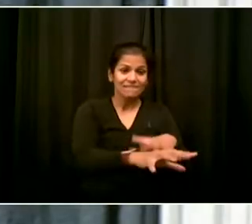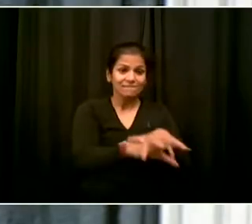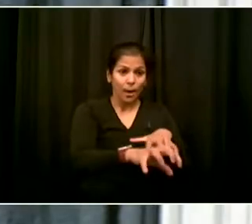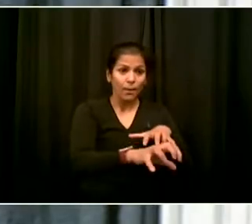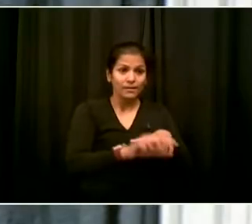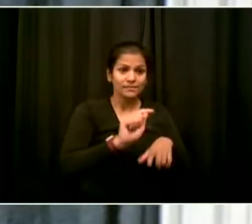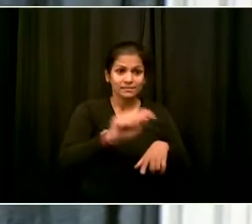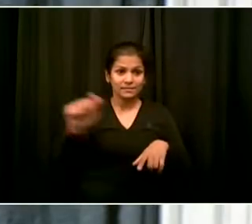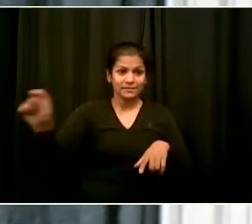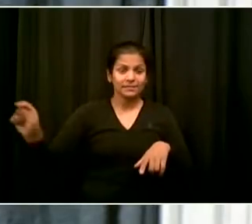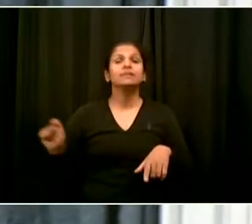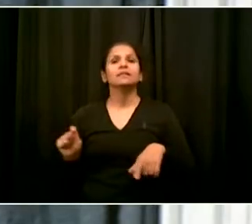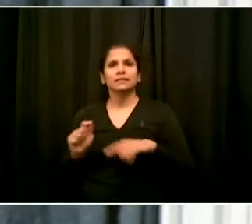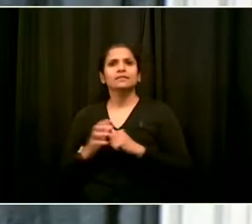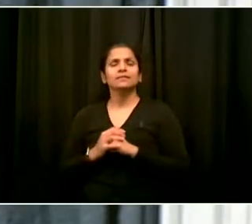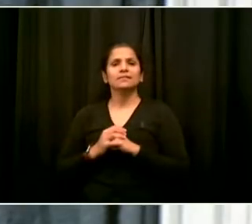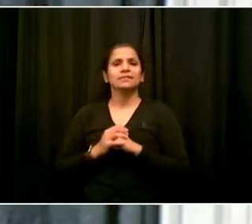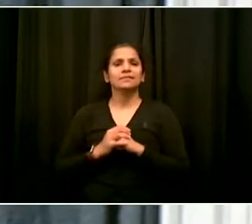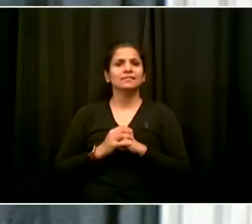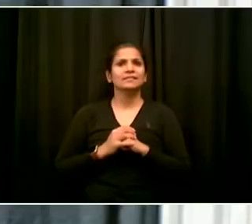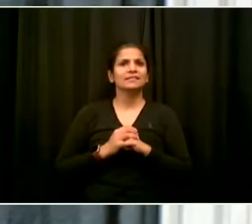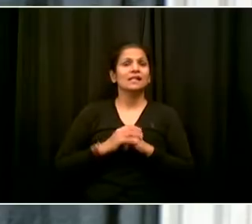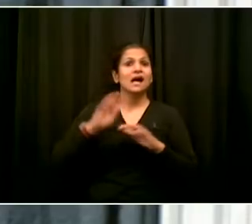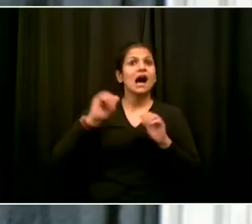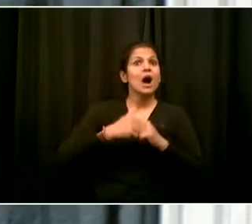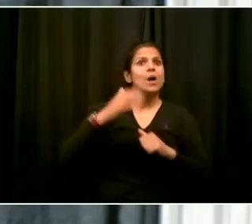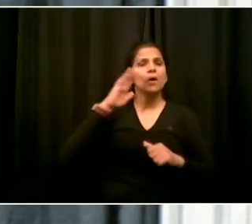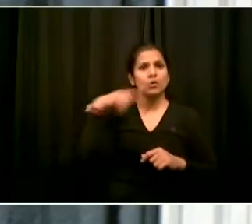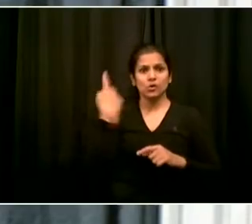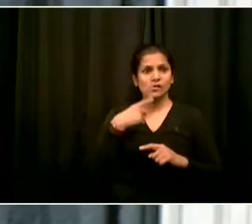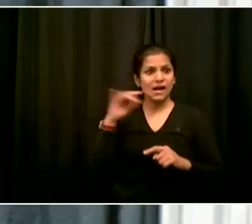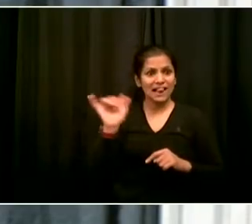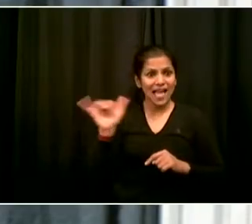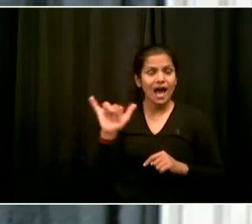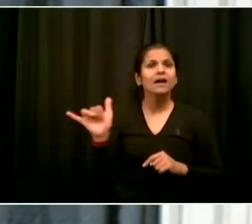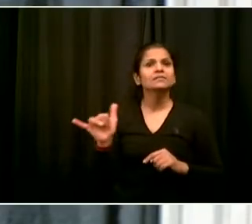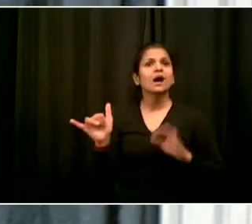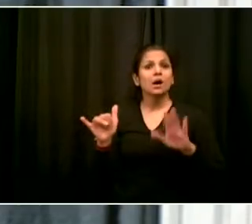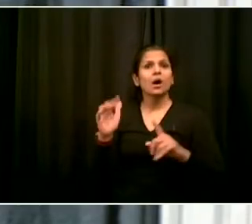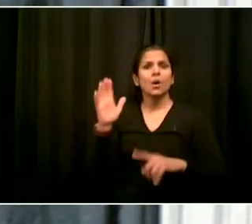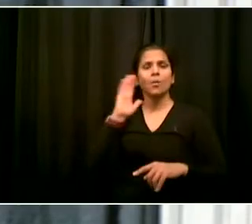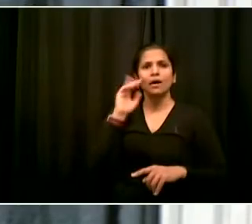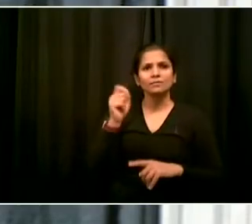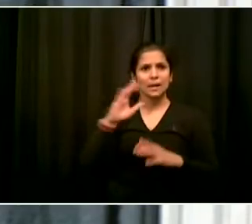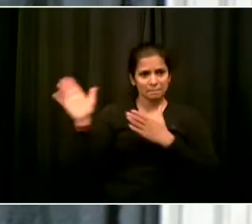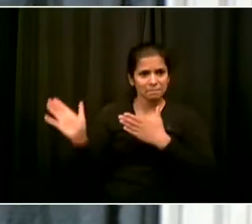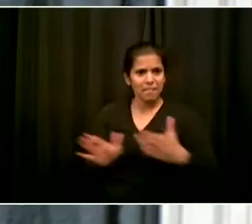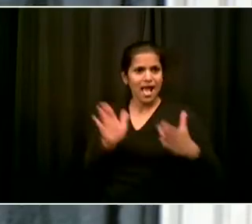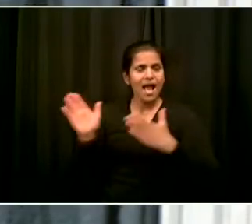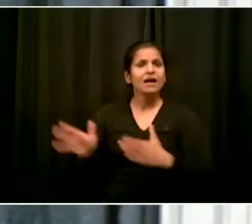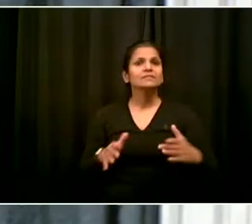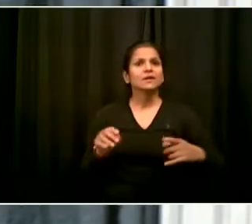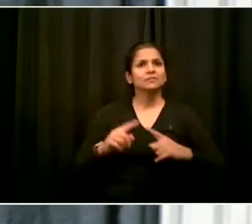THE PROCCESS IS SIMPLE. APPOINTMENTS ARE SCHEDULED, ELIGIBILITY IS ASSESSED ONLINE, AND AFTER AFFIRMING ON THE DAY